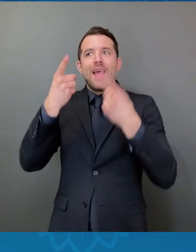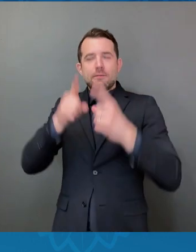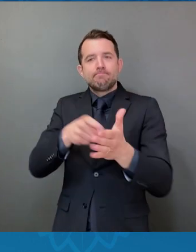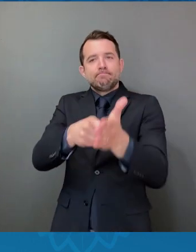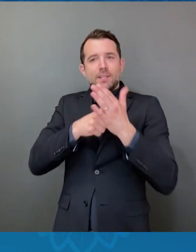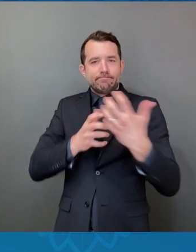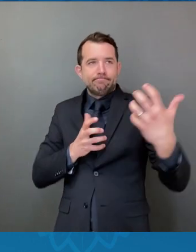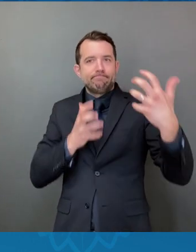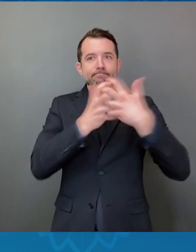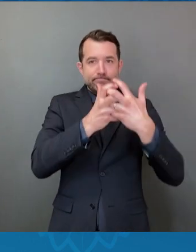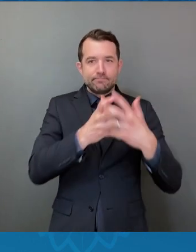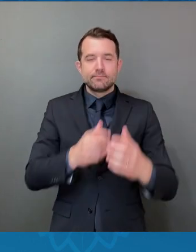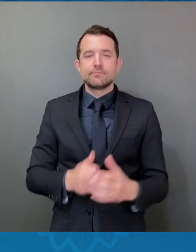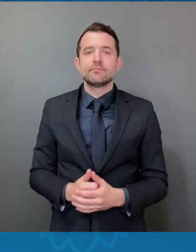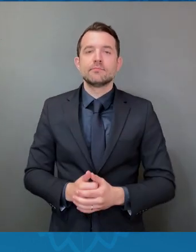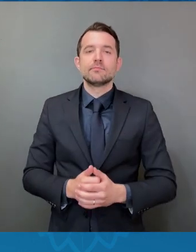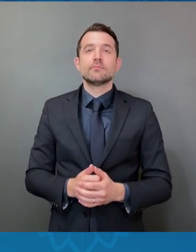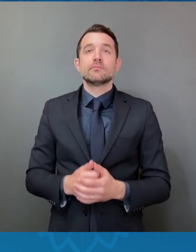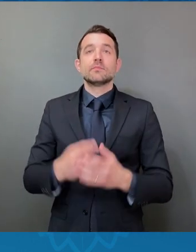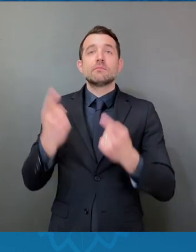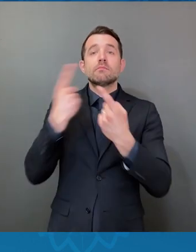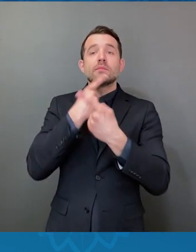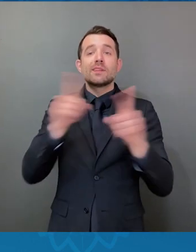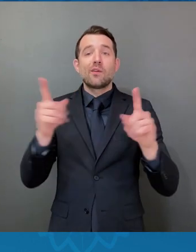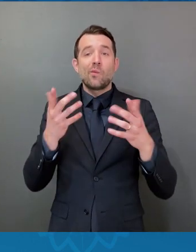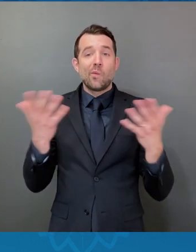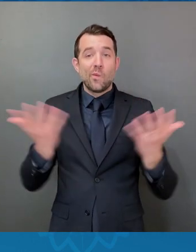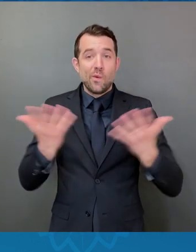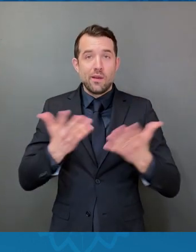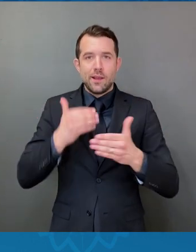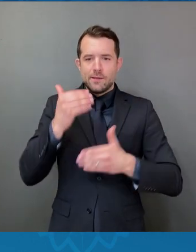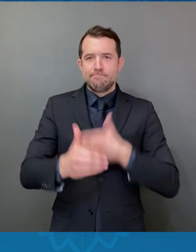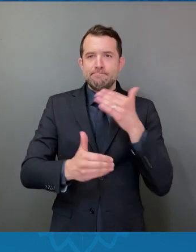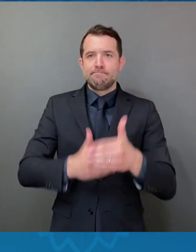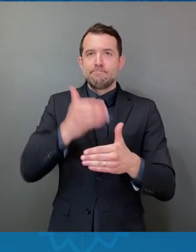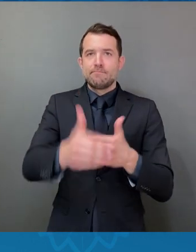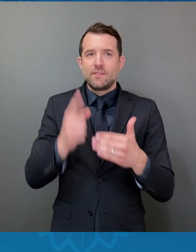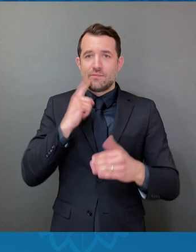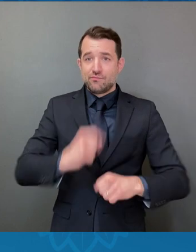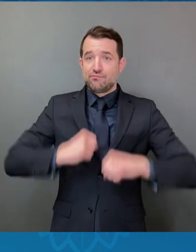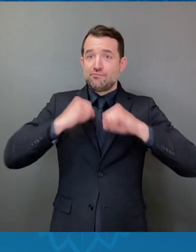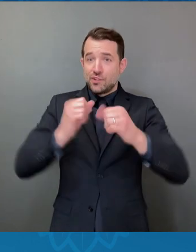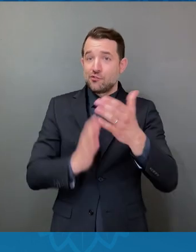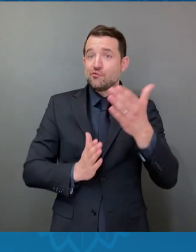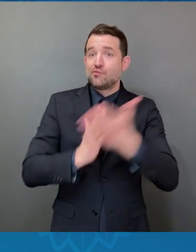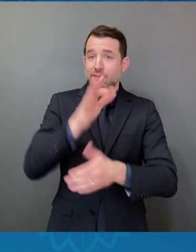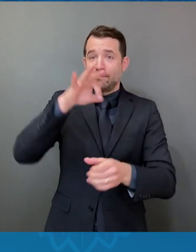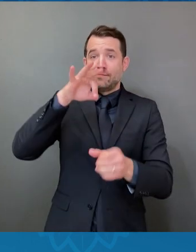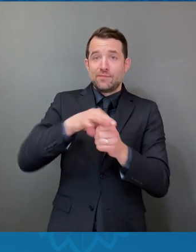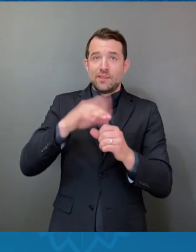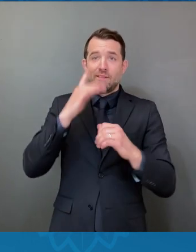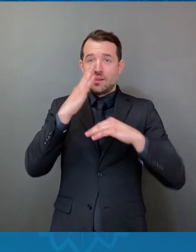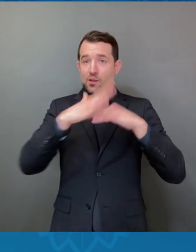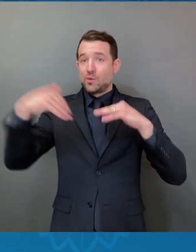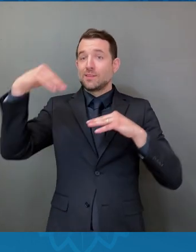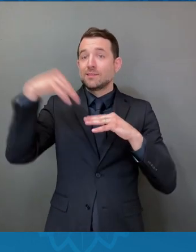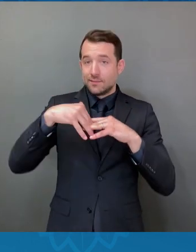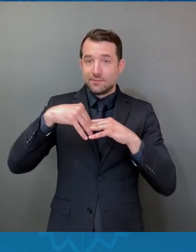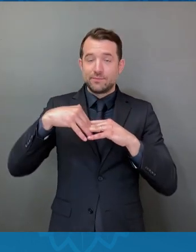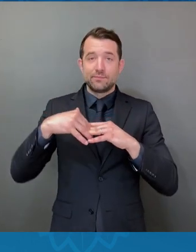of members of tribal nations and native communities. Last year, I brought together a group of tribal leaders and leaders from the Native American